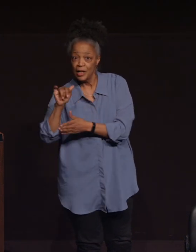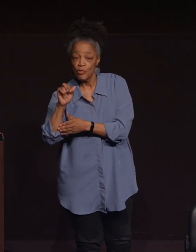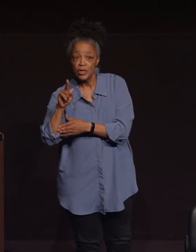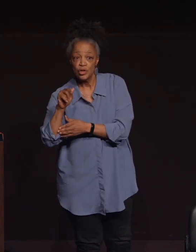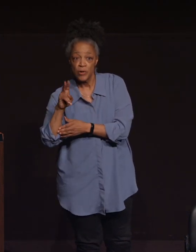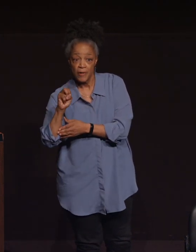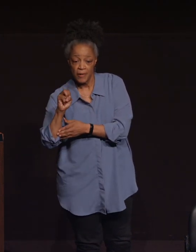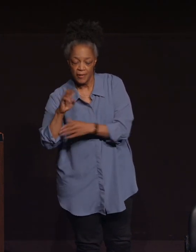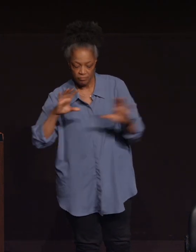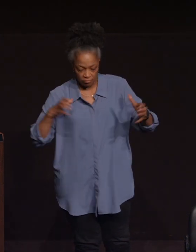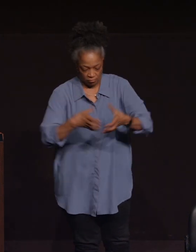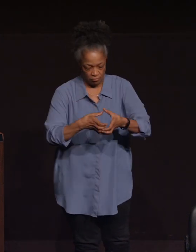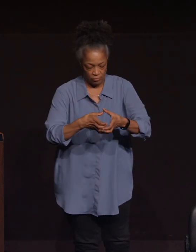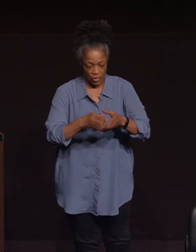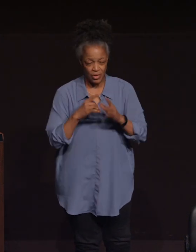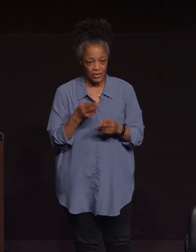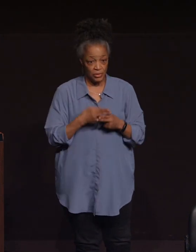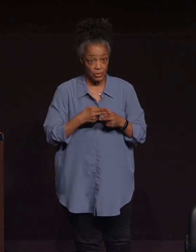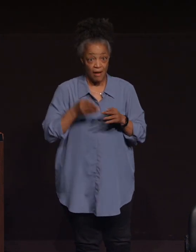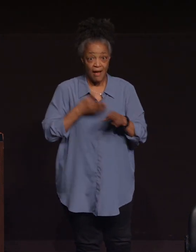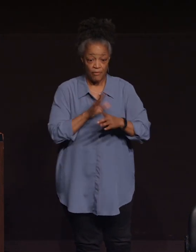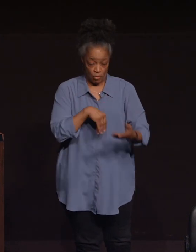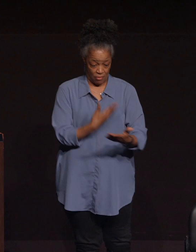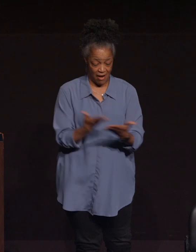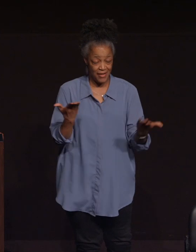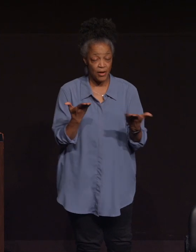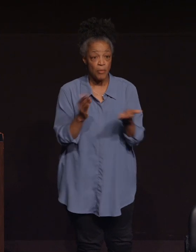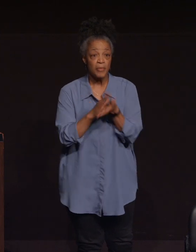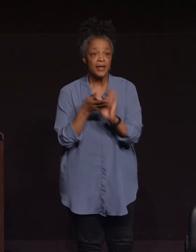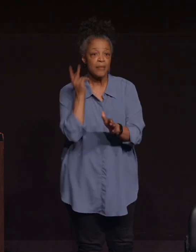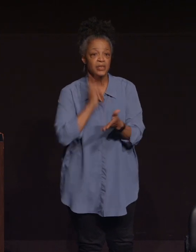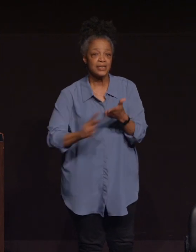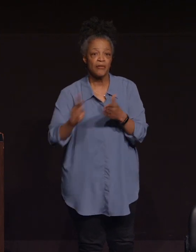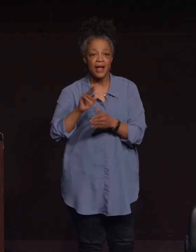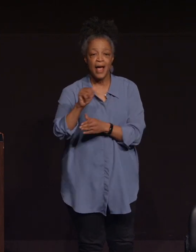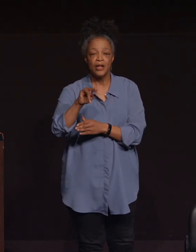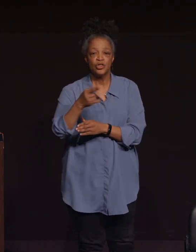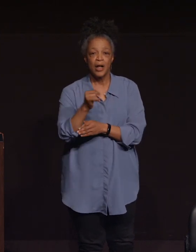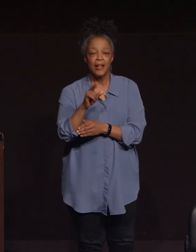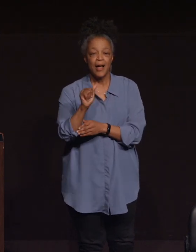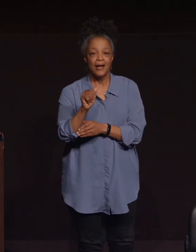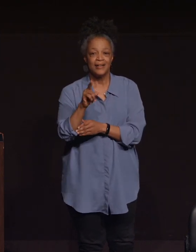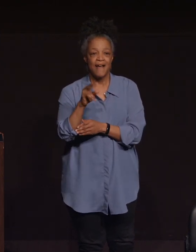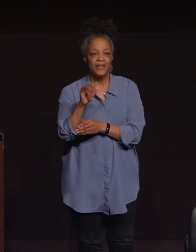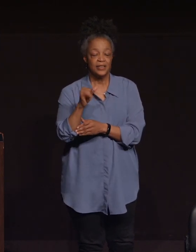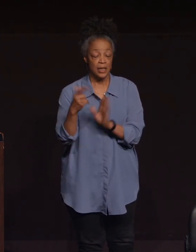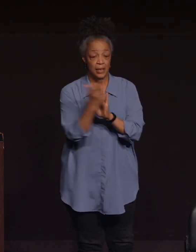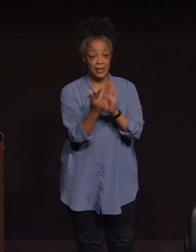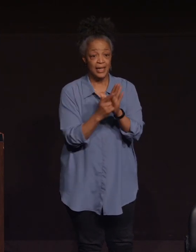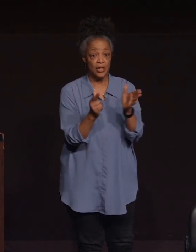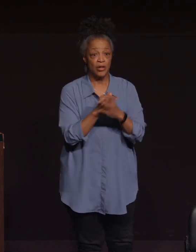Shortly after arriving, she became the secretary of the Angela Davis Legal Defense team.